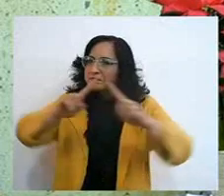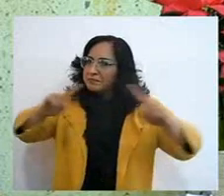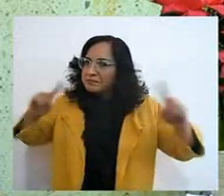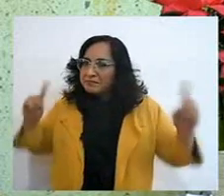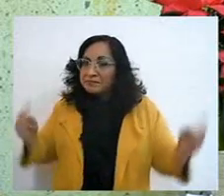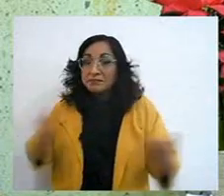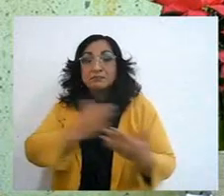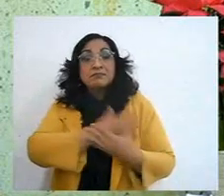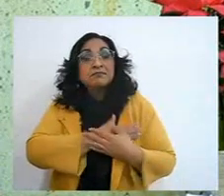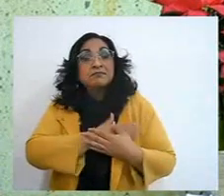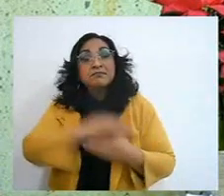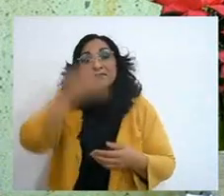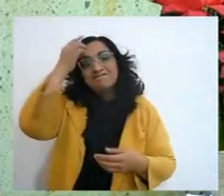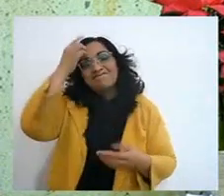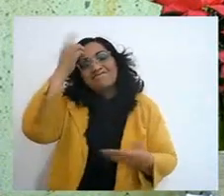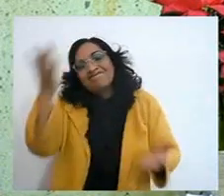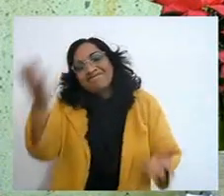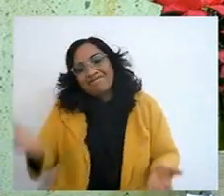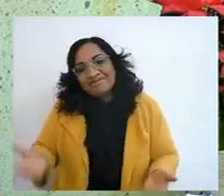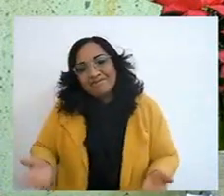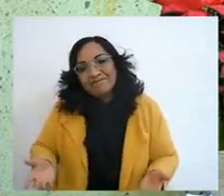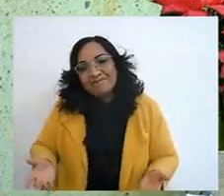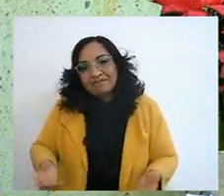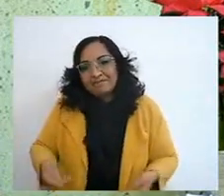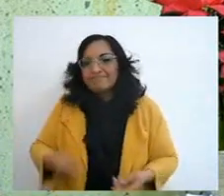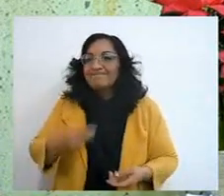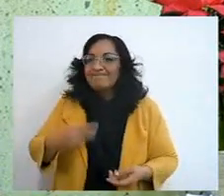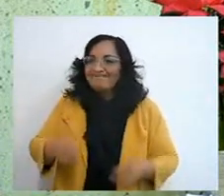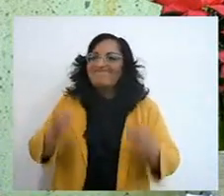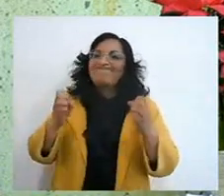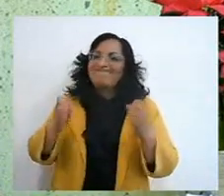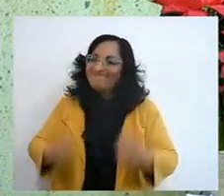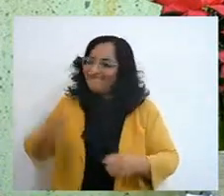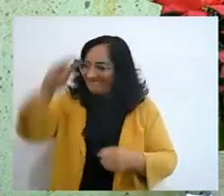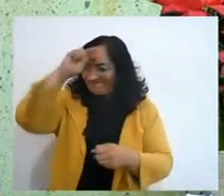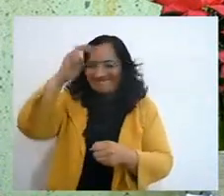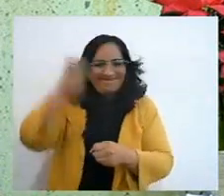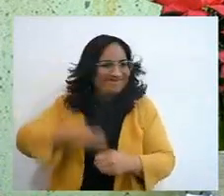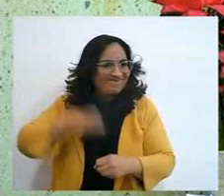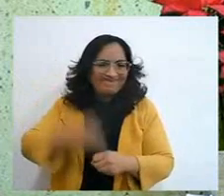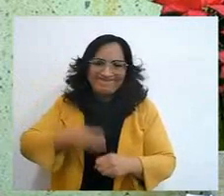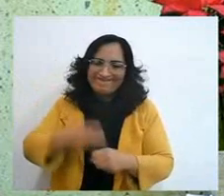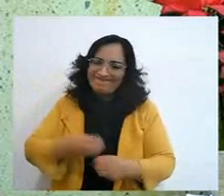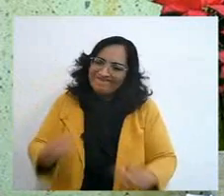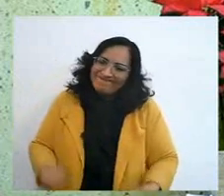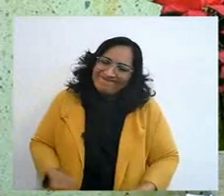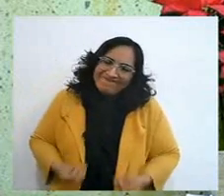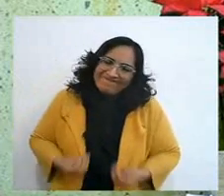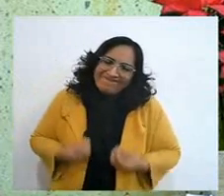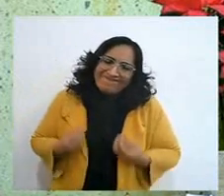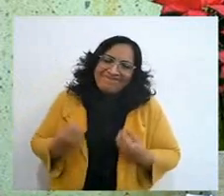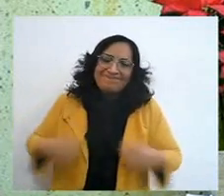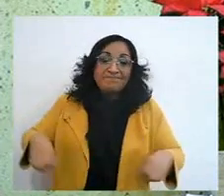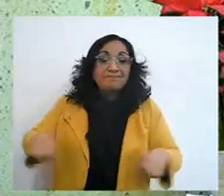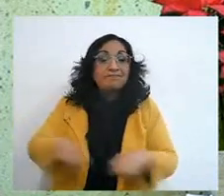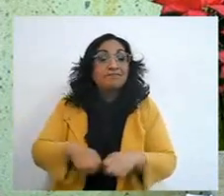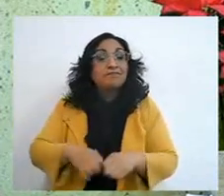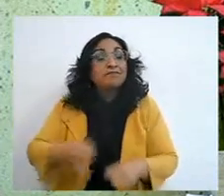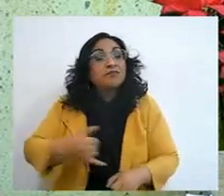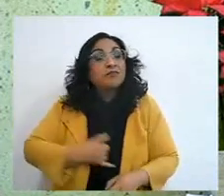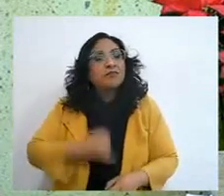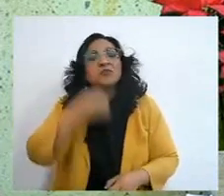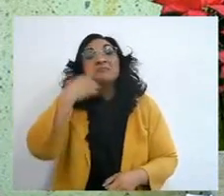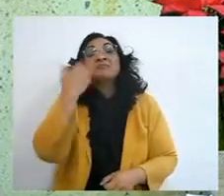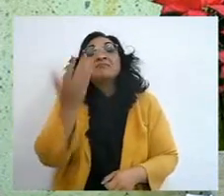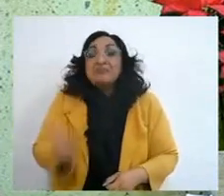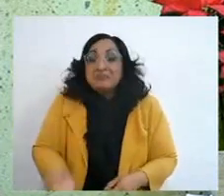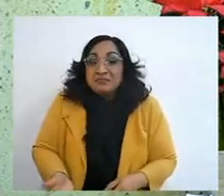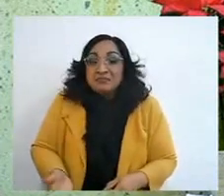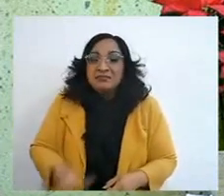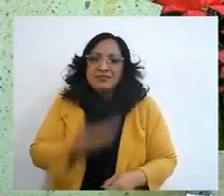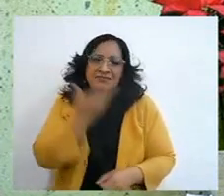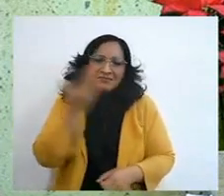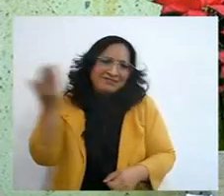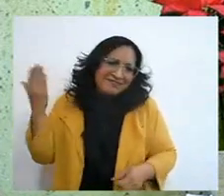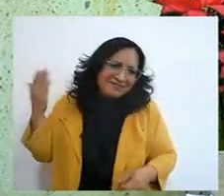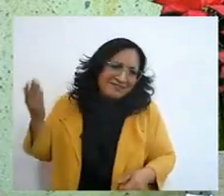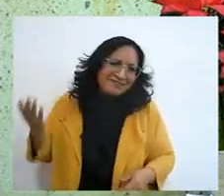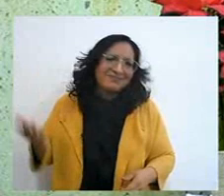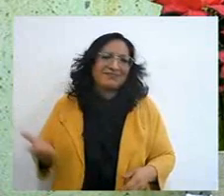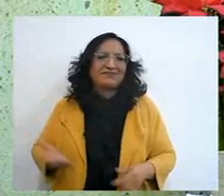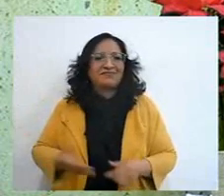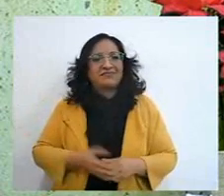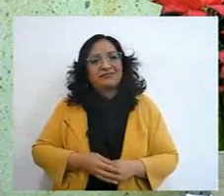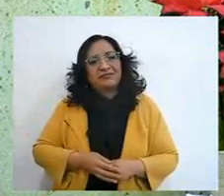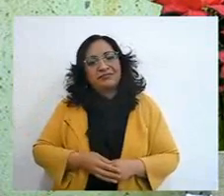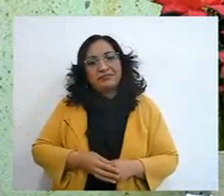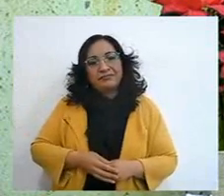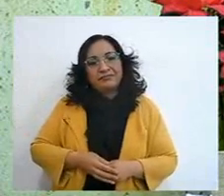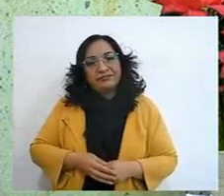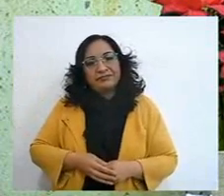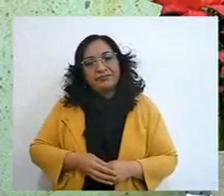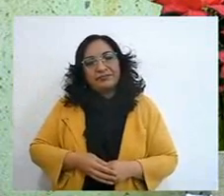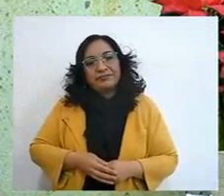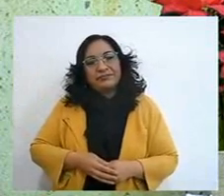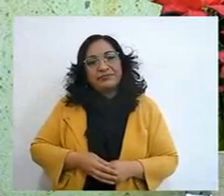and even so, look, even so, I was still in my foolishness, to live my life according to my own, I had conceived it that way,